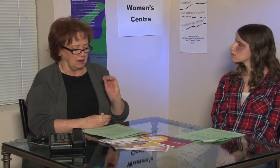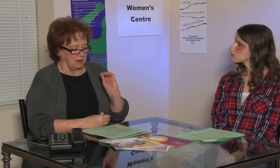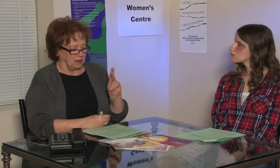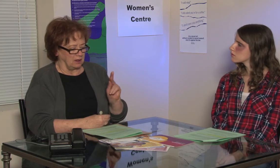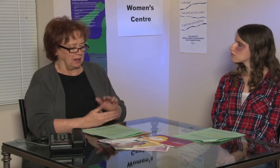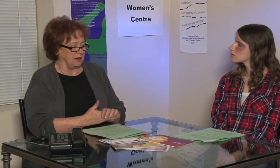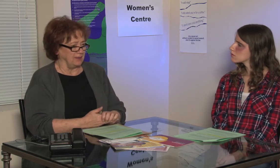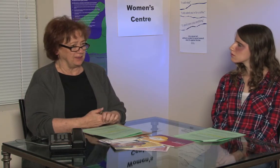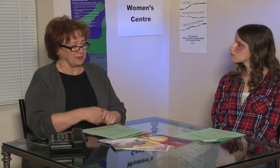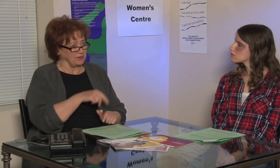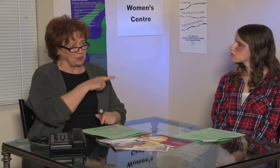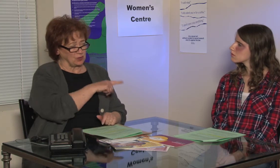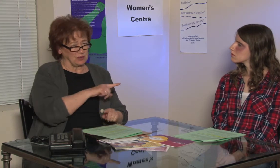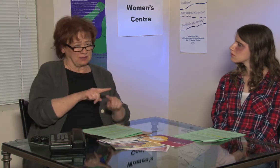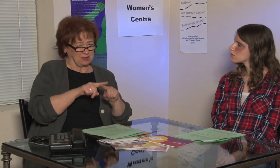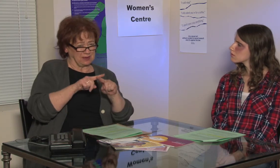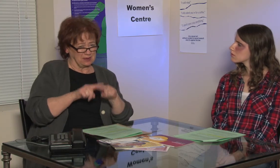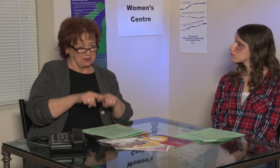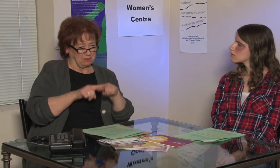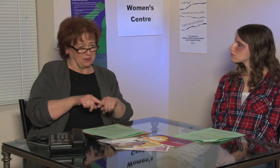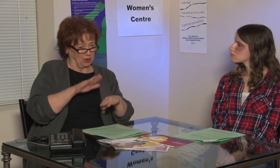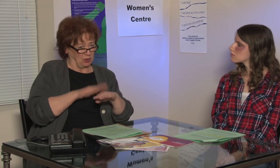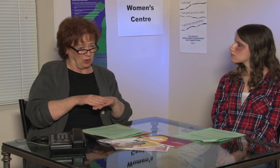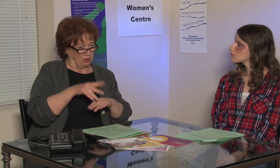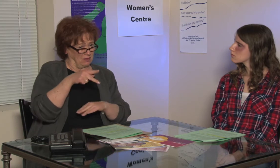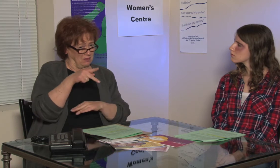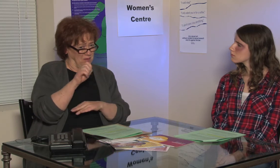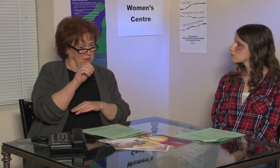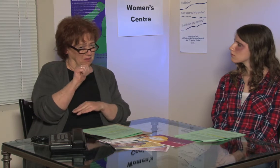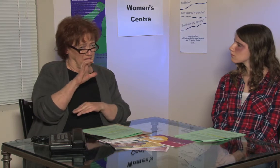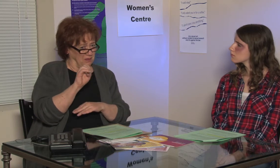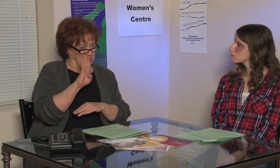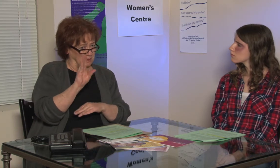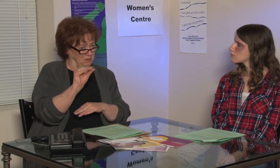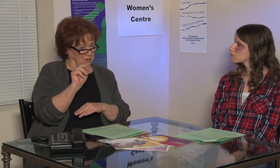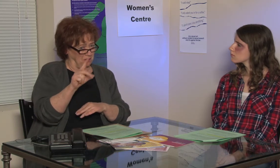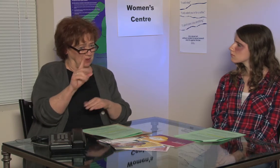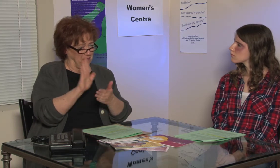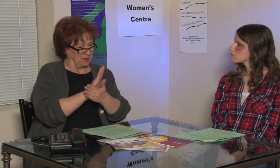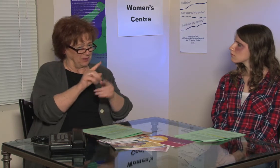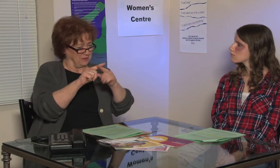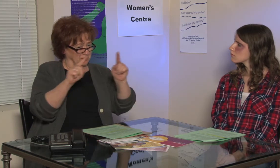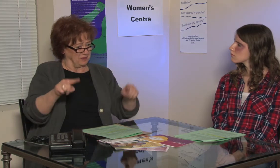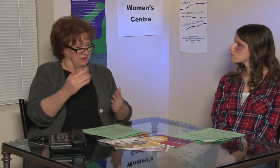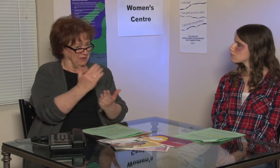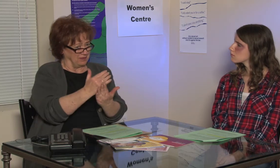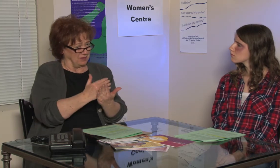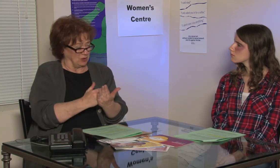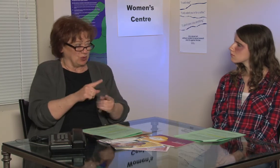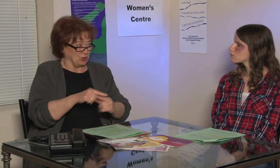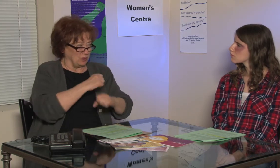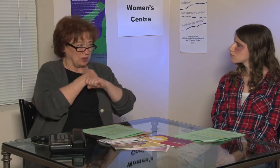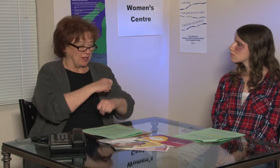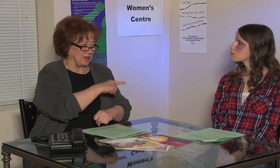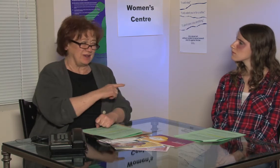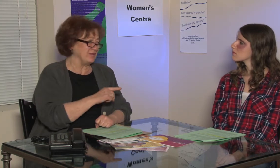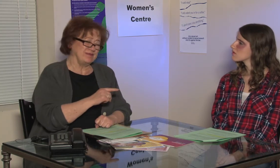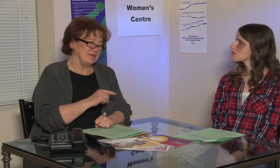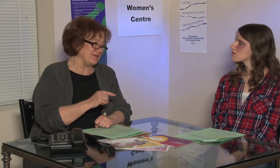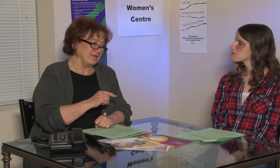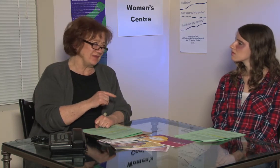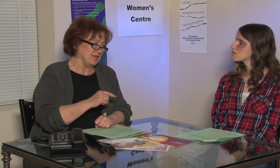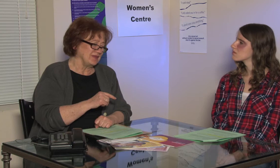Counsellor: You can't rely only on a Peace Bond to protect you.